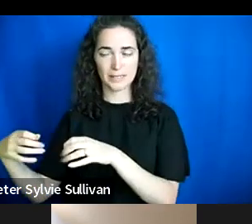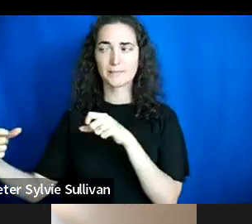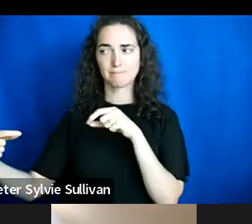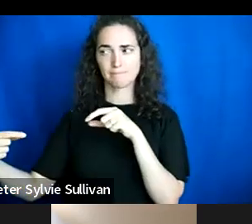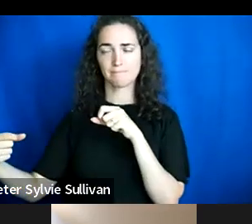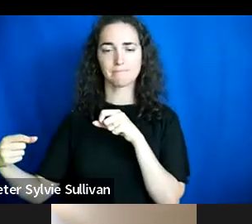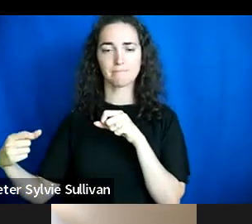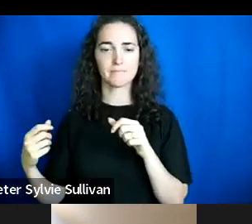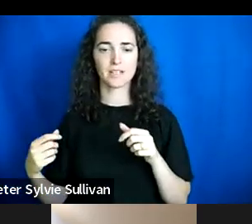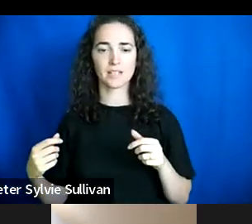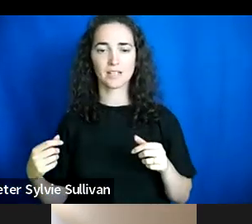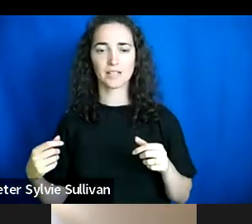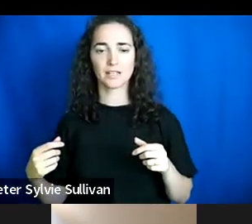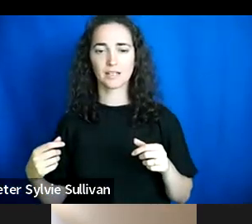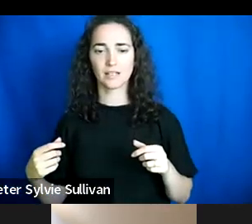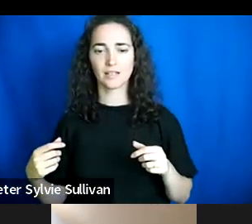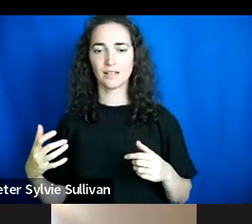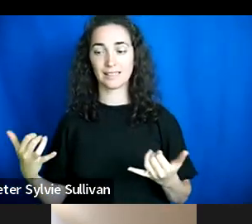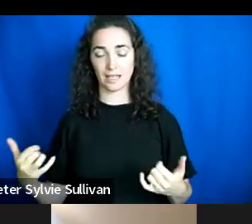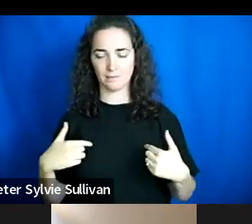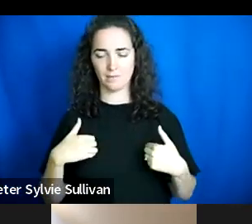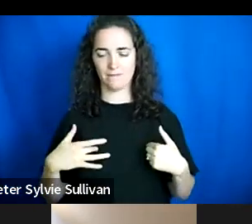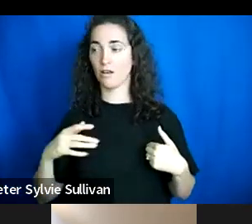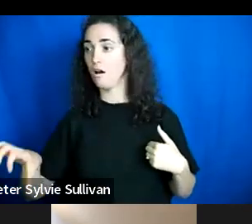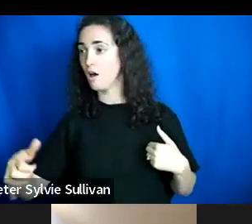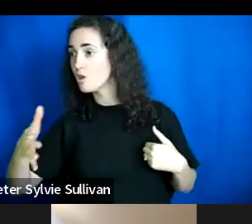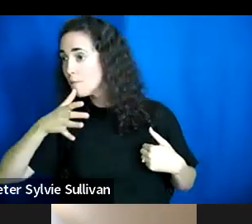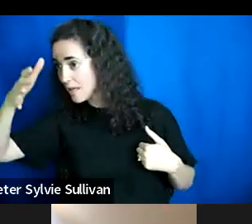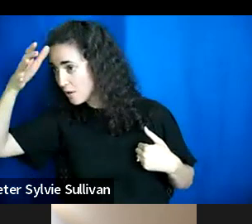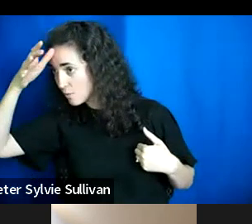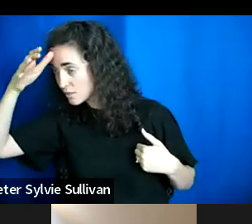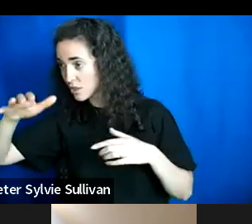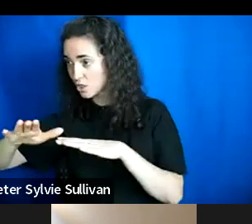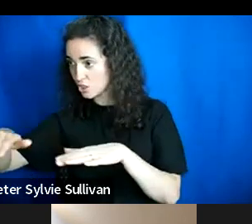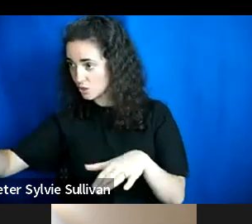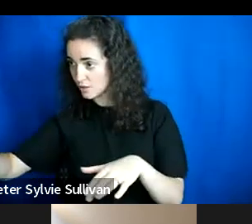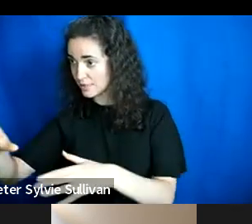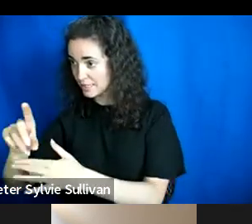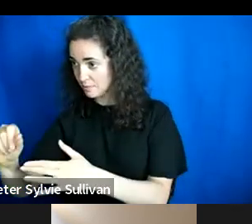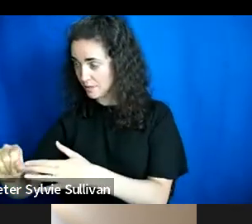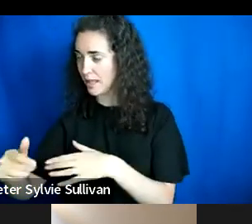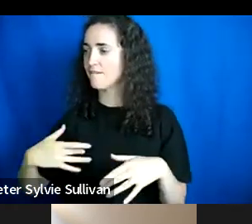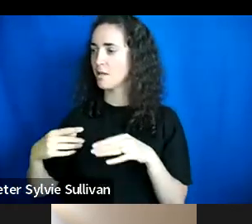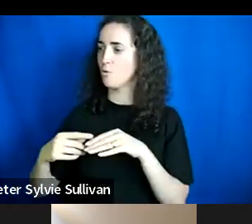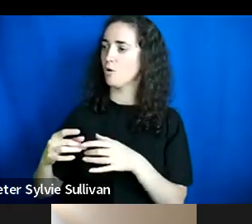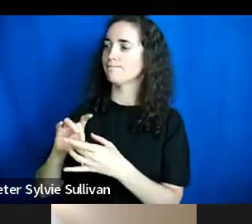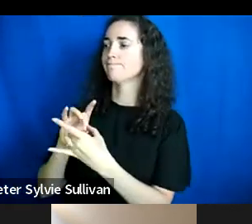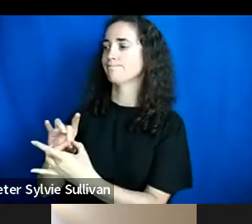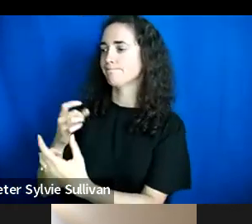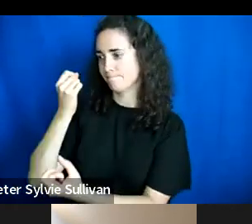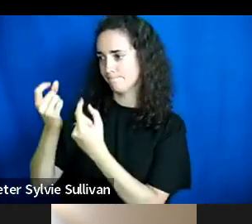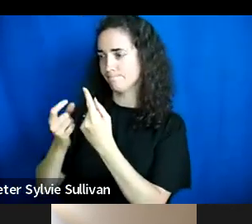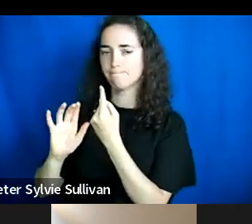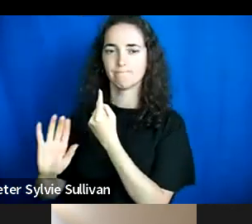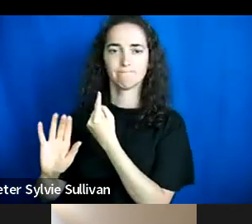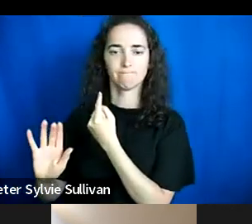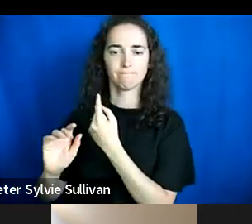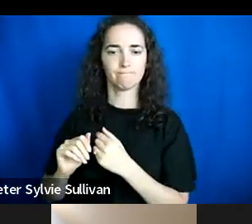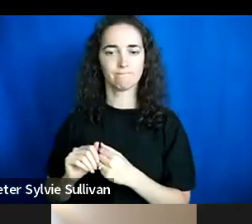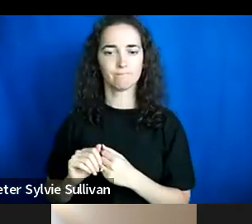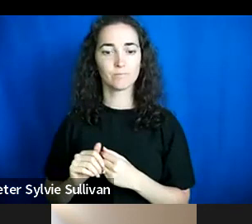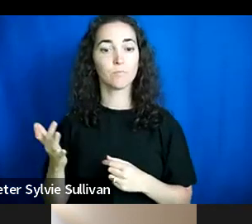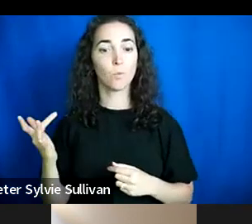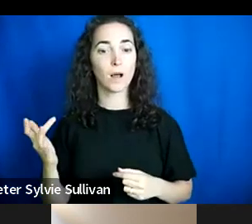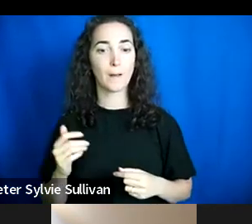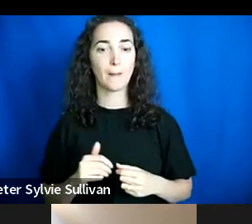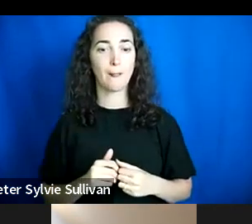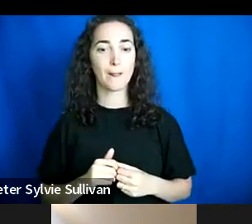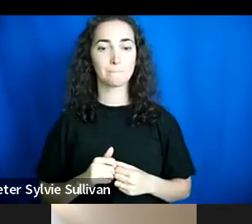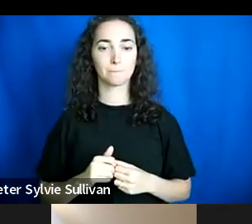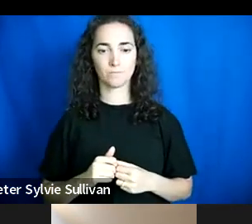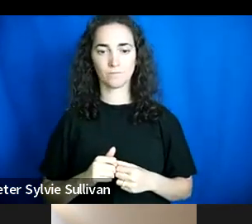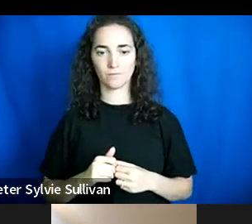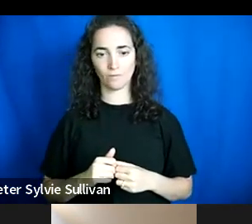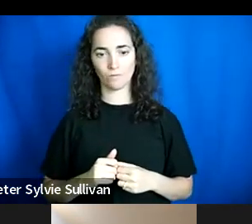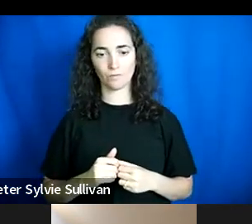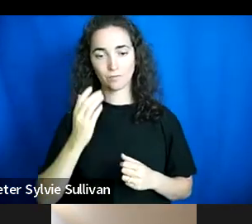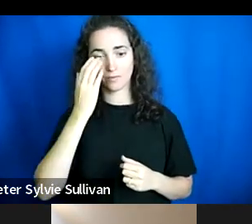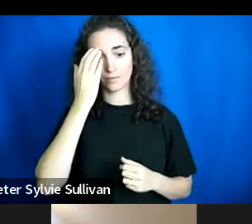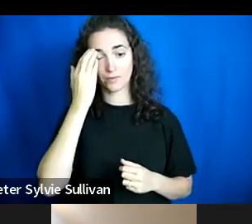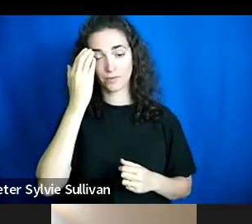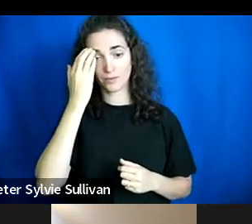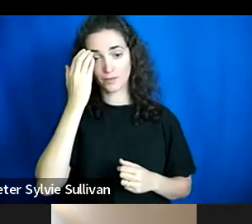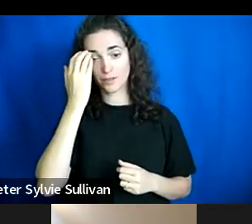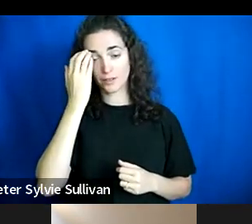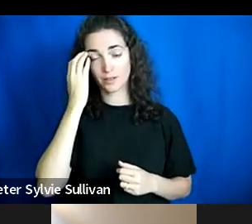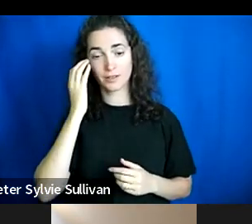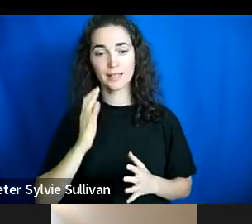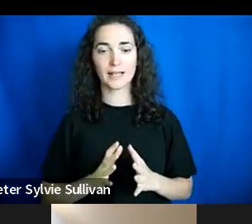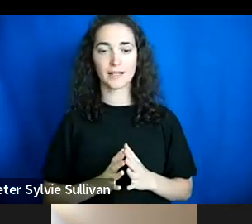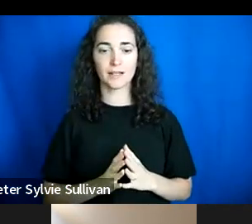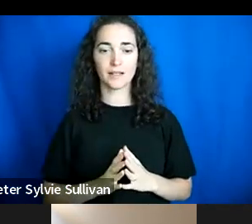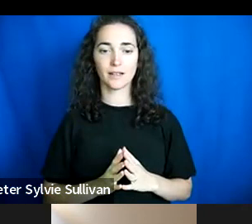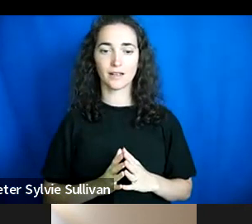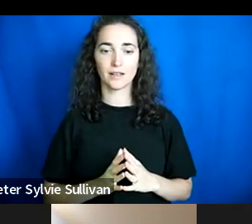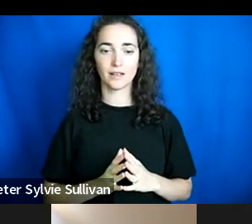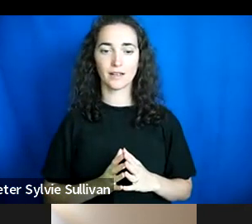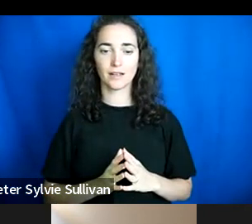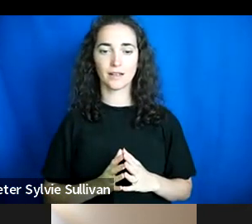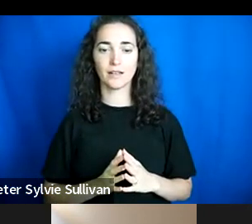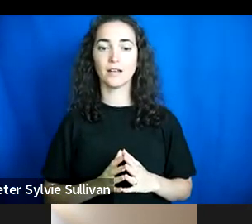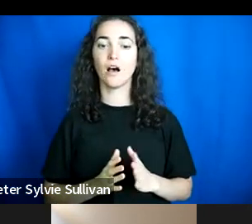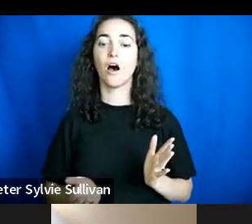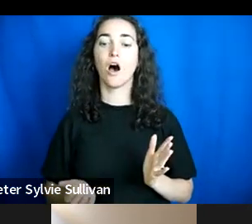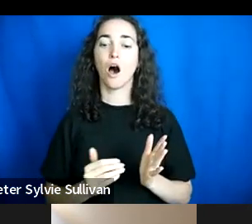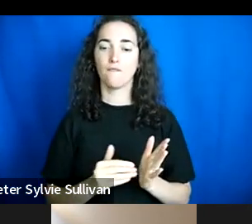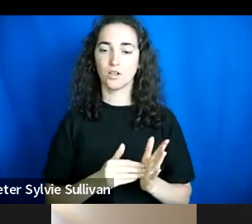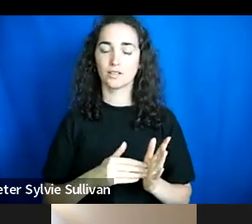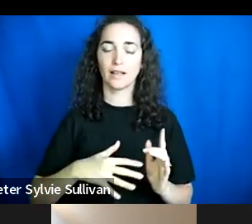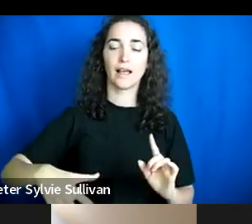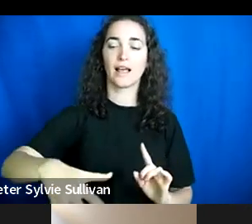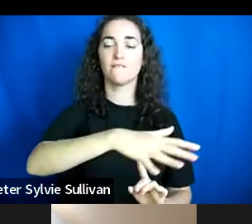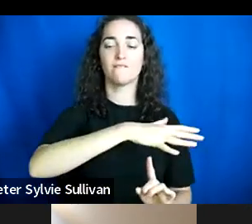I I think it has helped me to relate to other parents who also have children with disabilities, because you know it's too often that we're we're more found an environment where we are being judged in place in an environment when